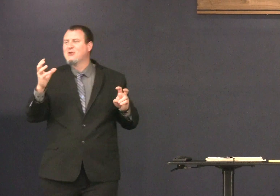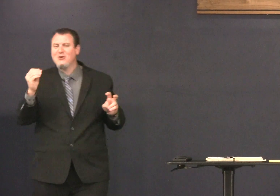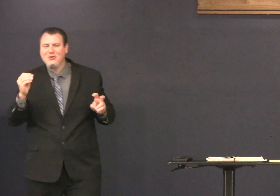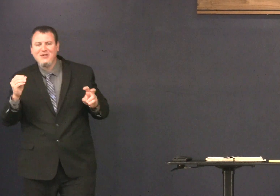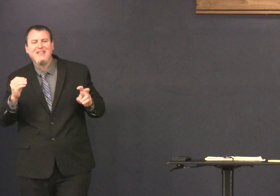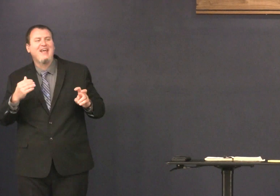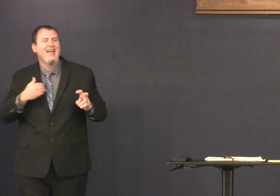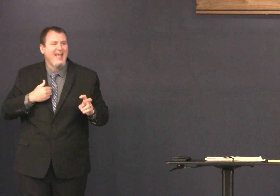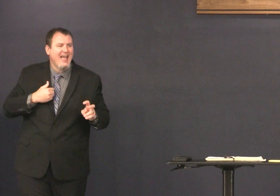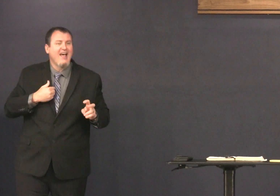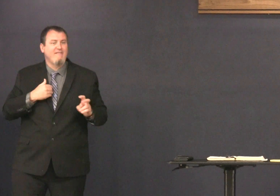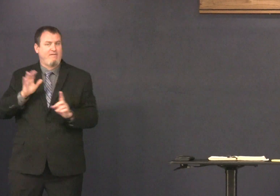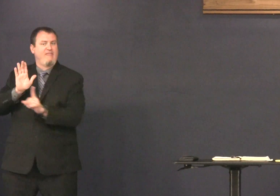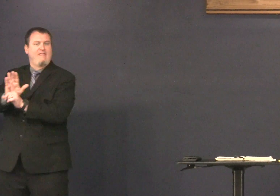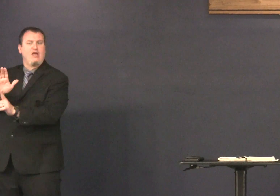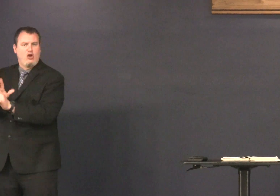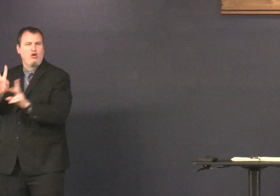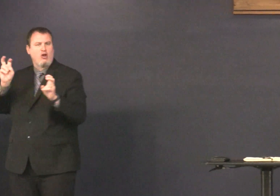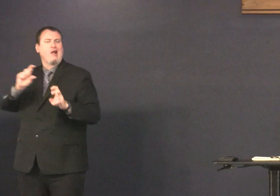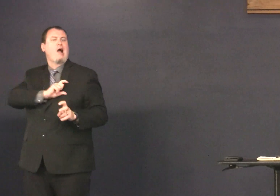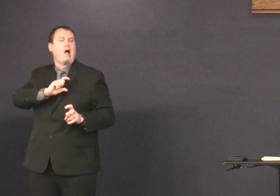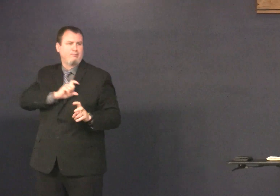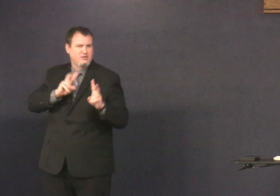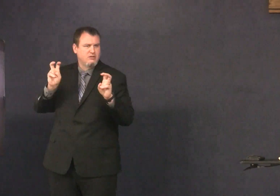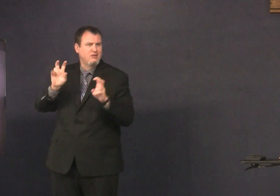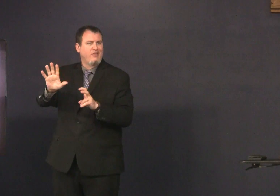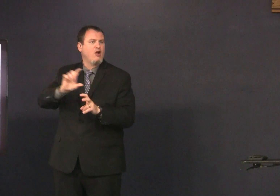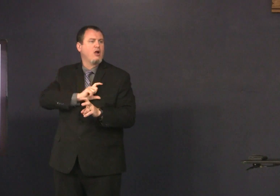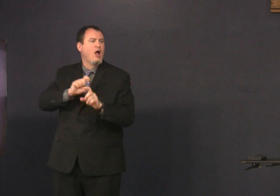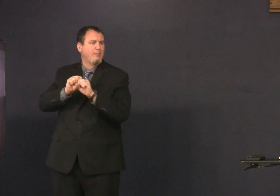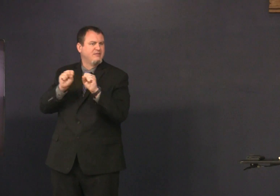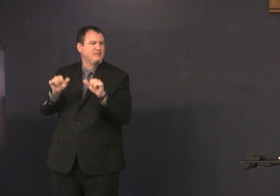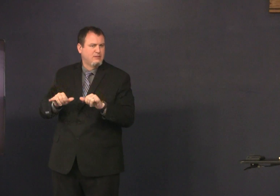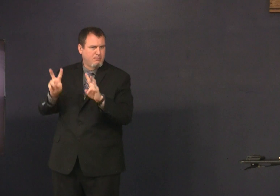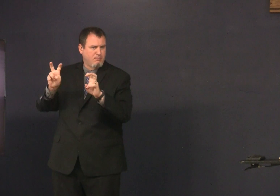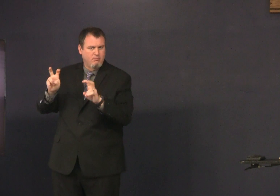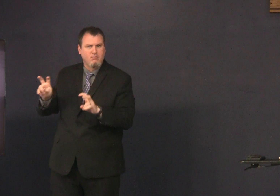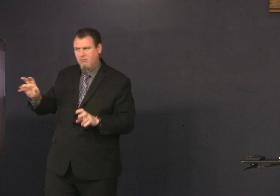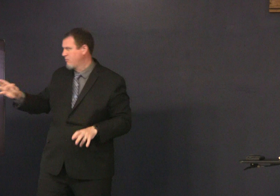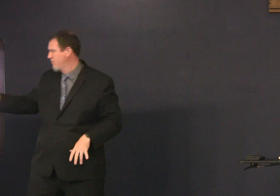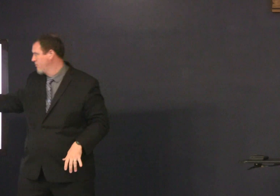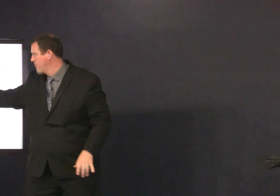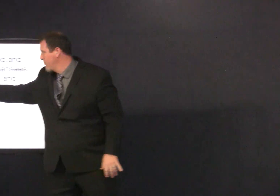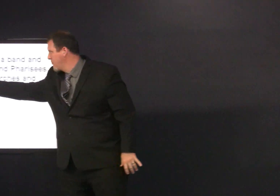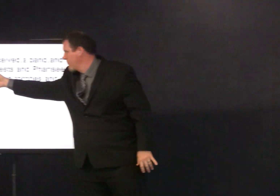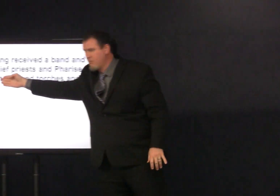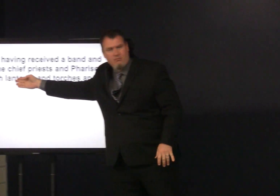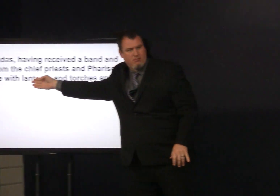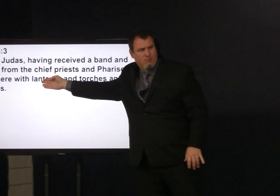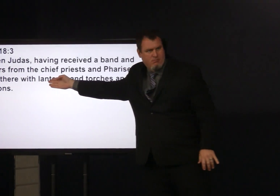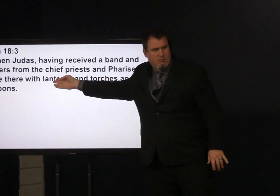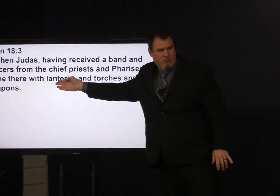the Jewish culture so they have their police officers in their uh system